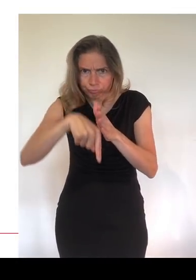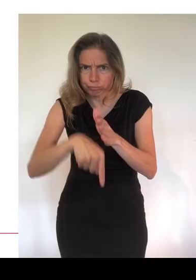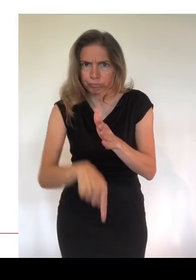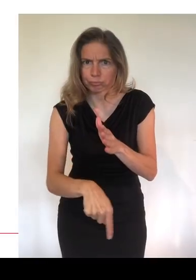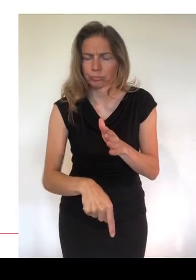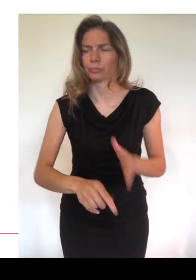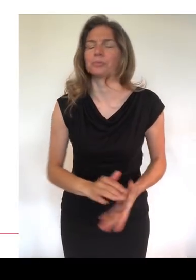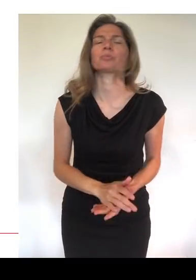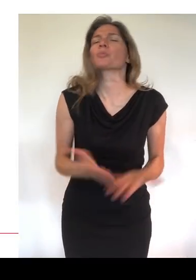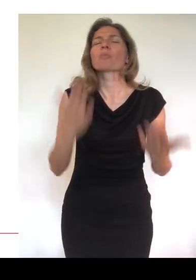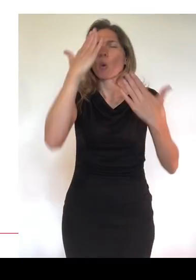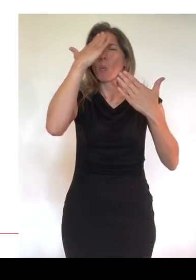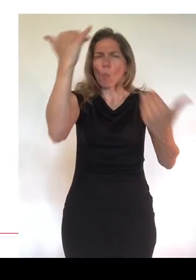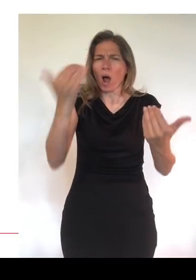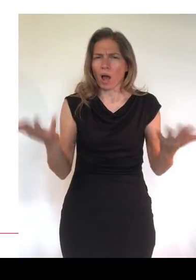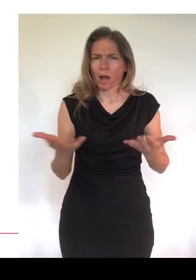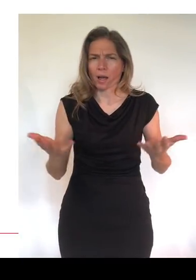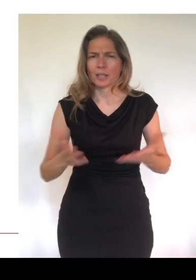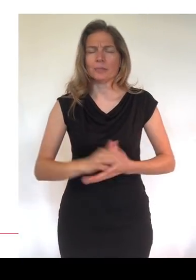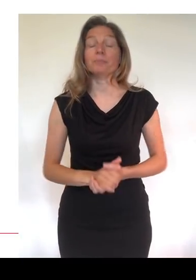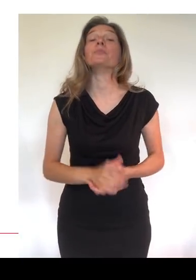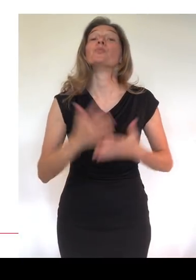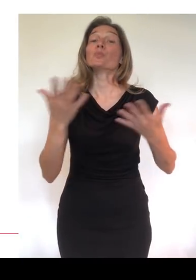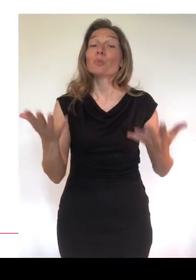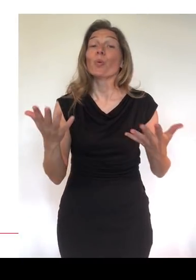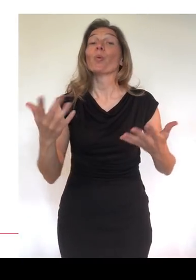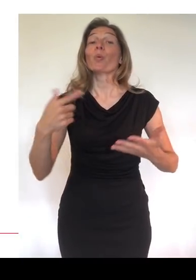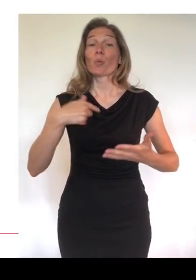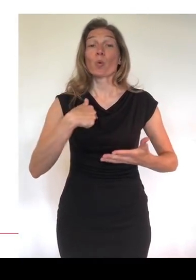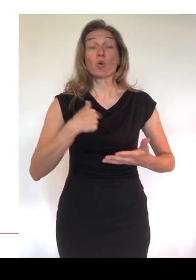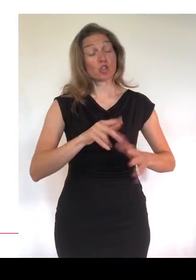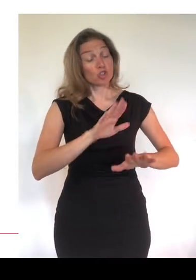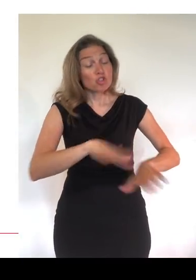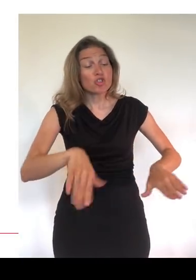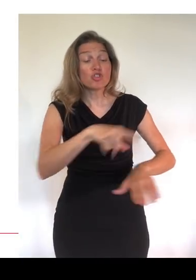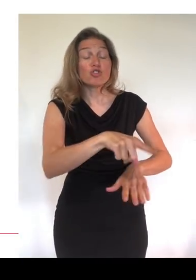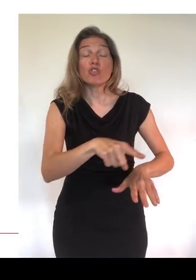investment well first of all because we want to closely monitor the process of